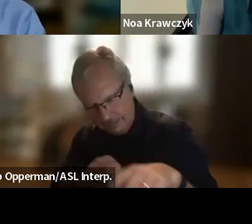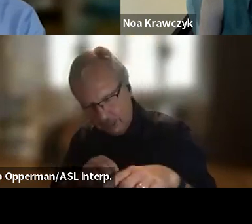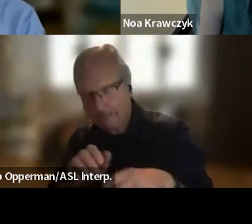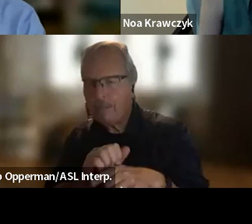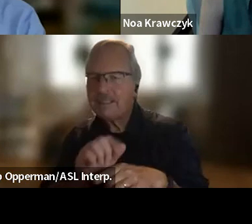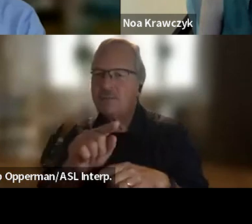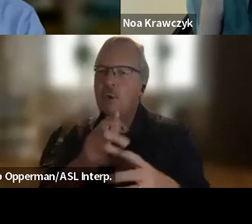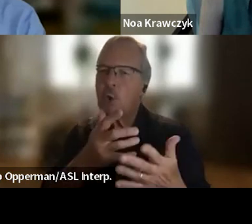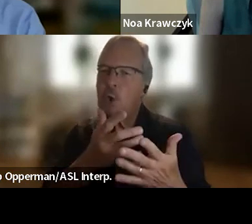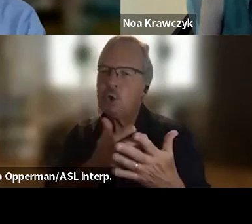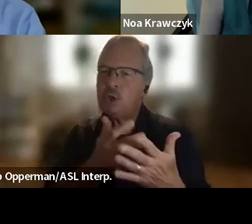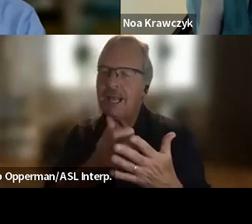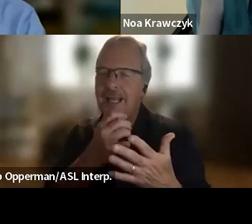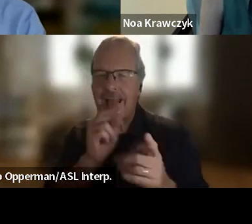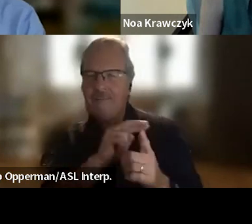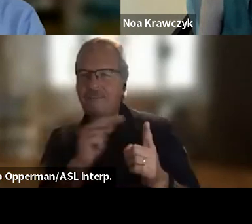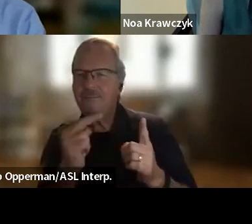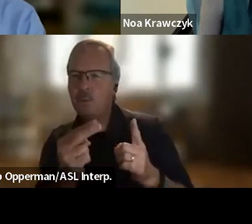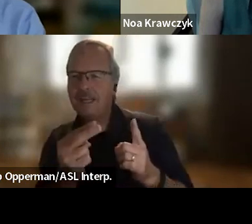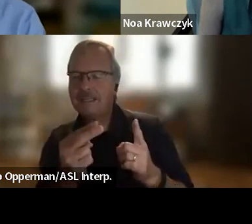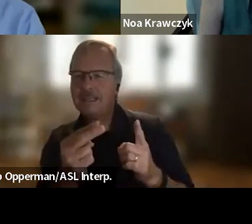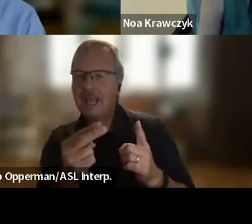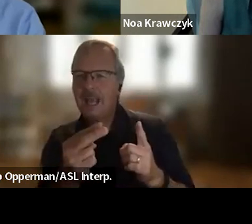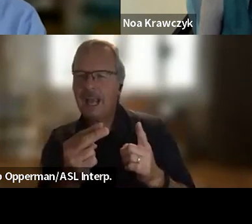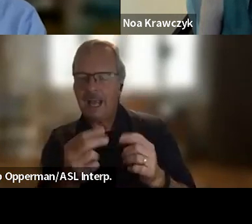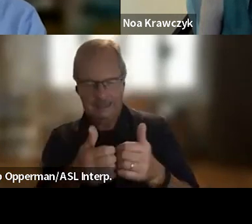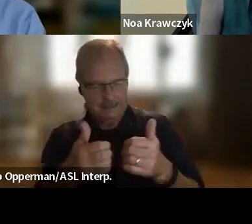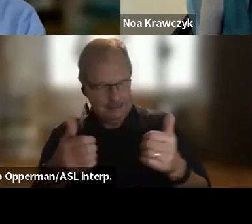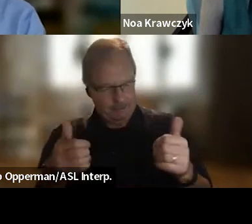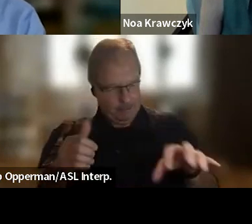and not viewed as something completely separate. For us,